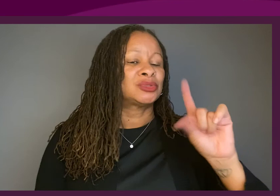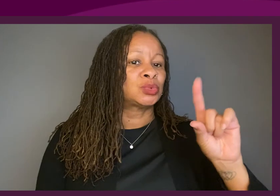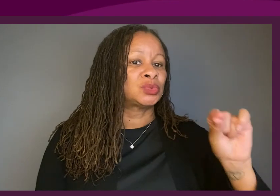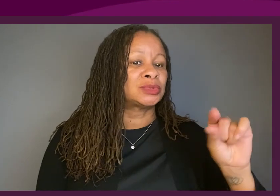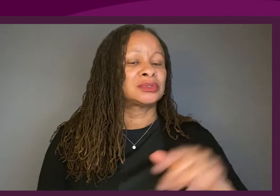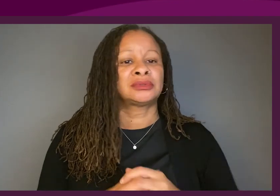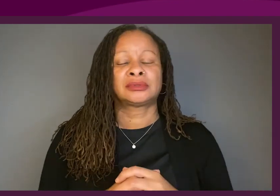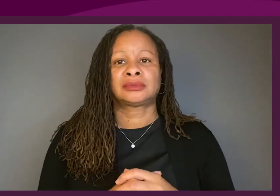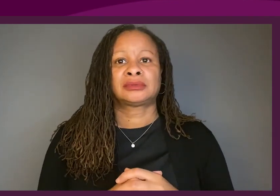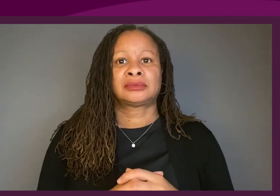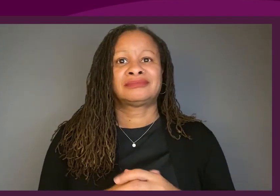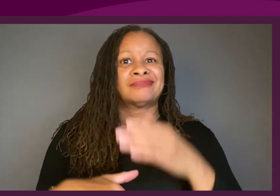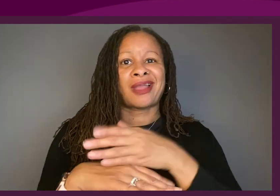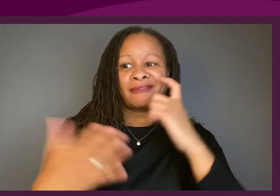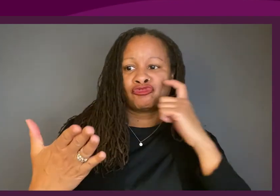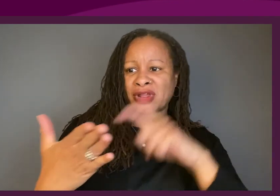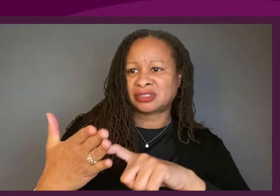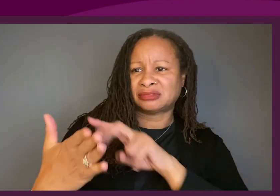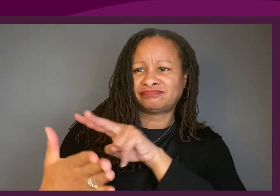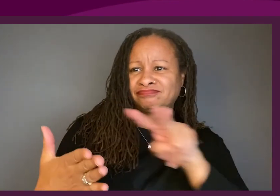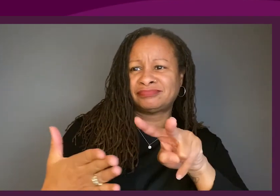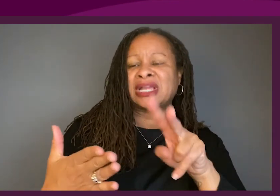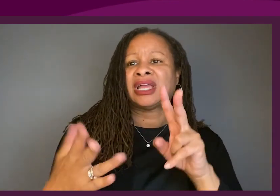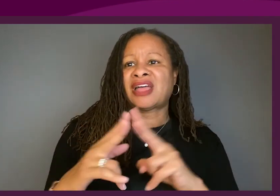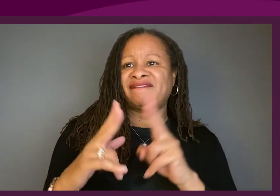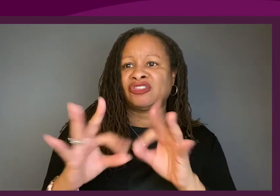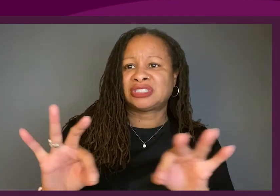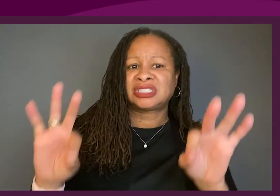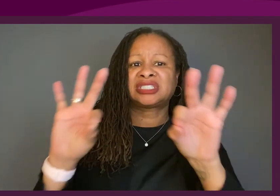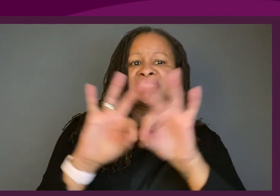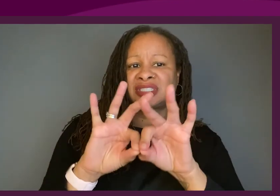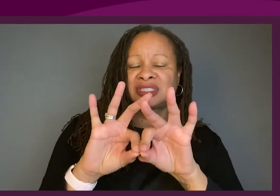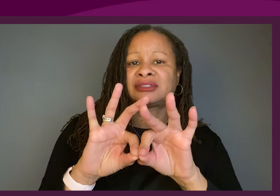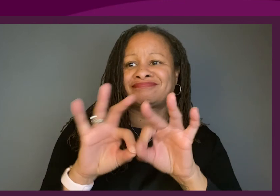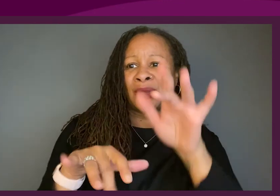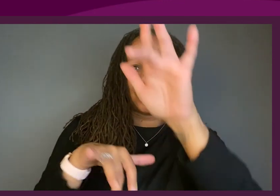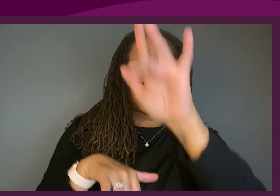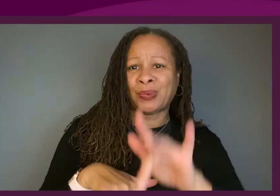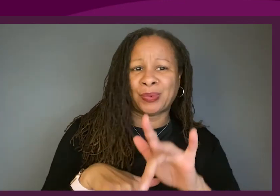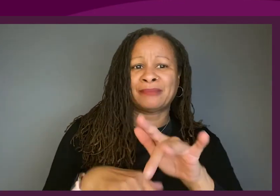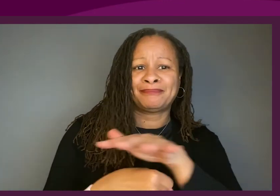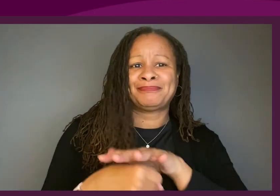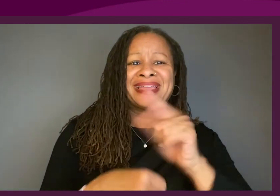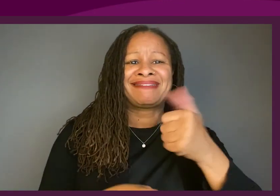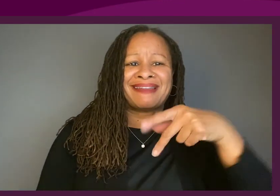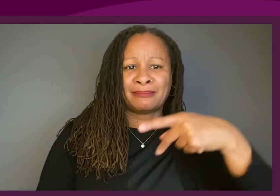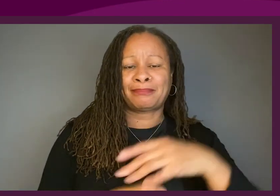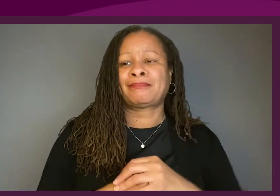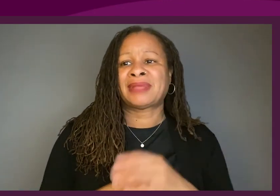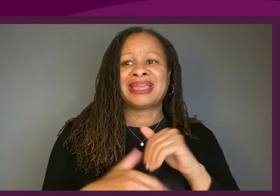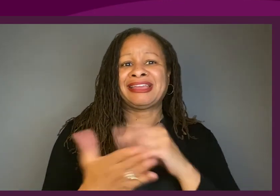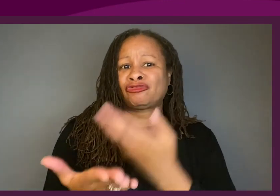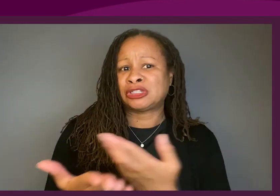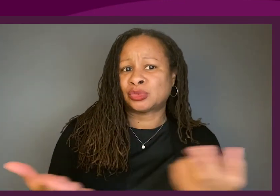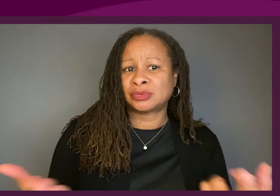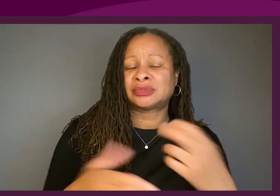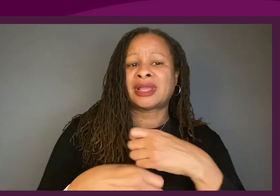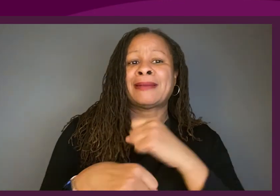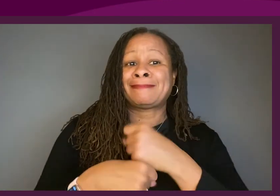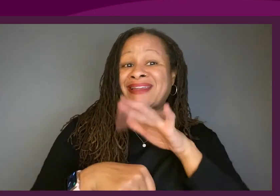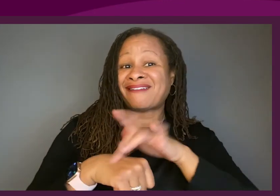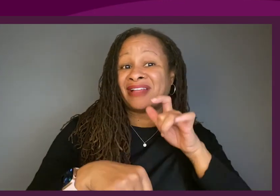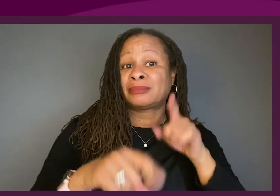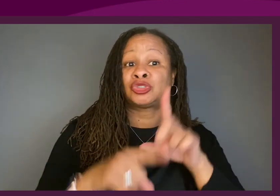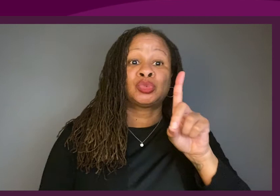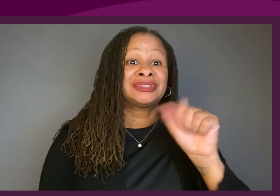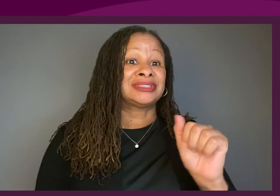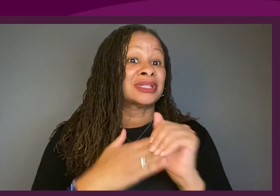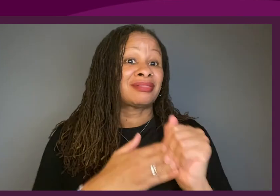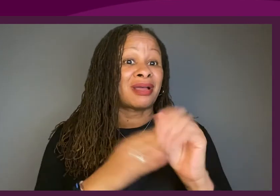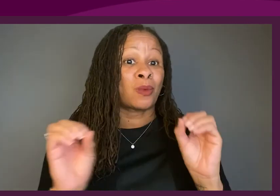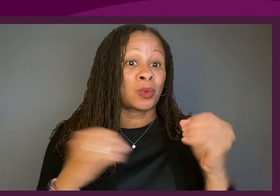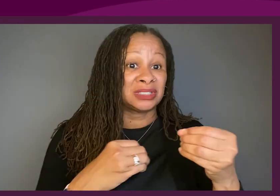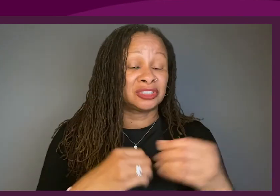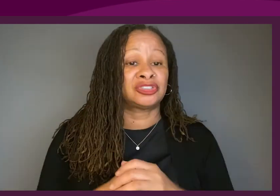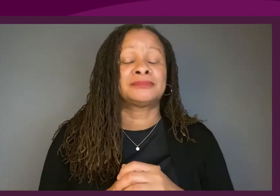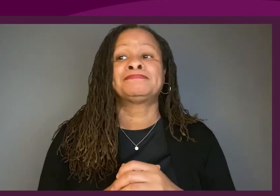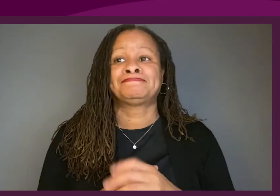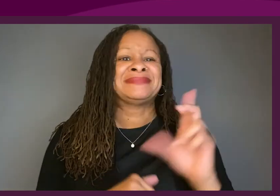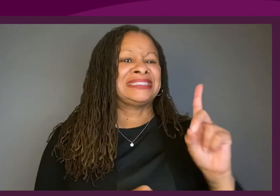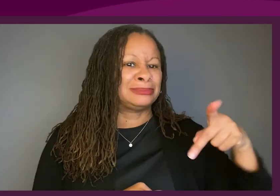organizations in disasters by humanitarian funders, corporations, foundations, and others,